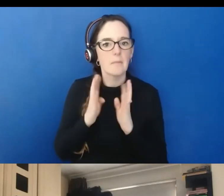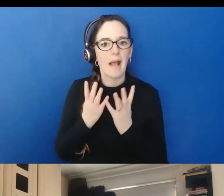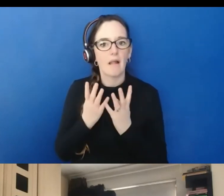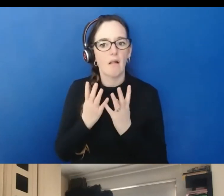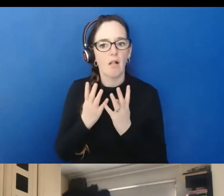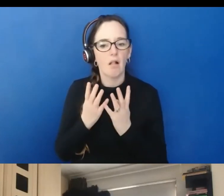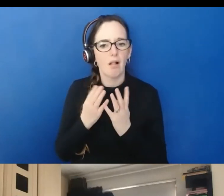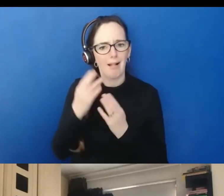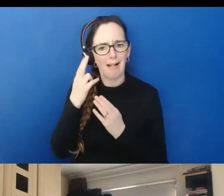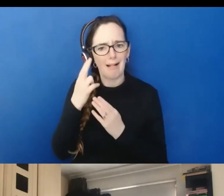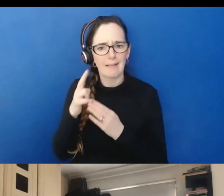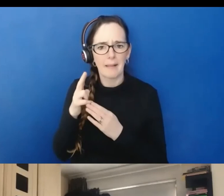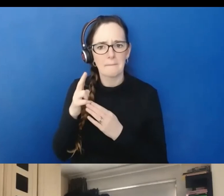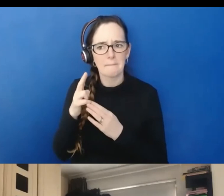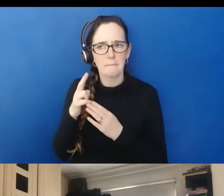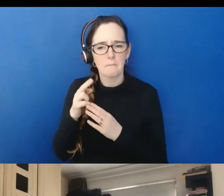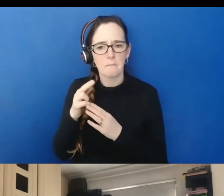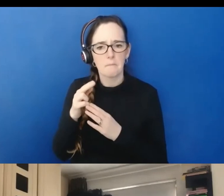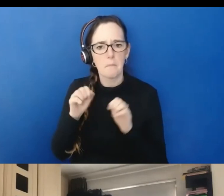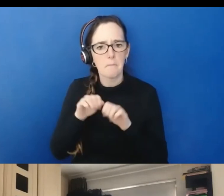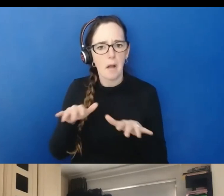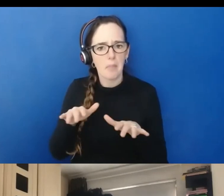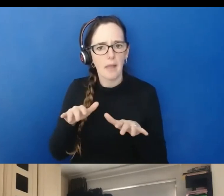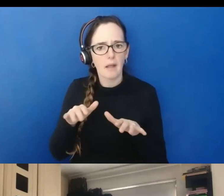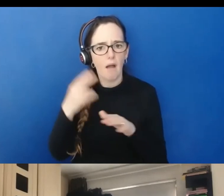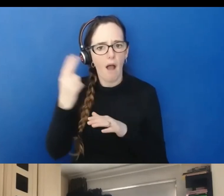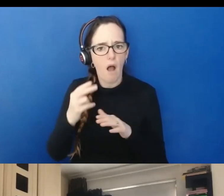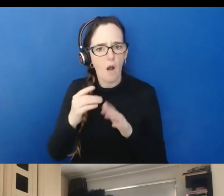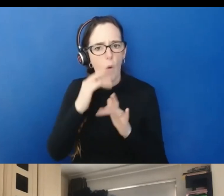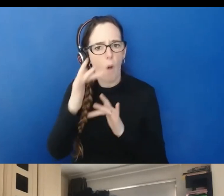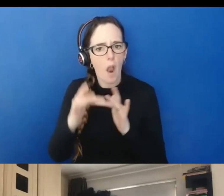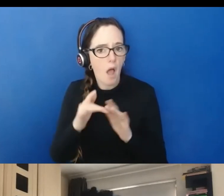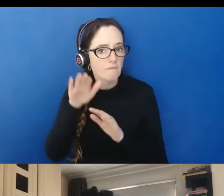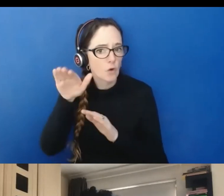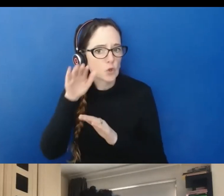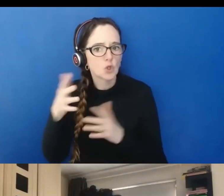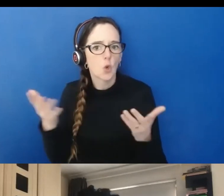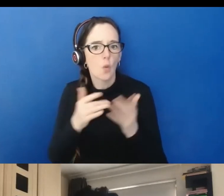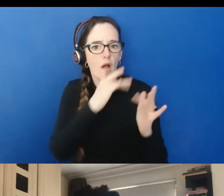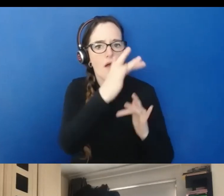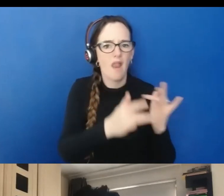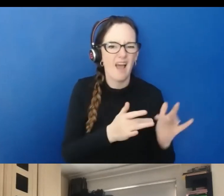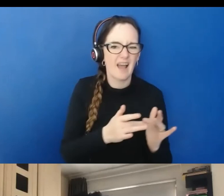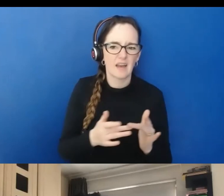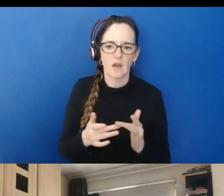art online? and when Lili and Elizabeth first mailed me I was like I don't think we can answer that question.